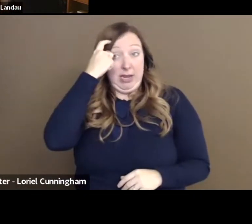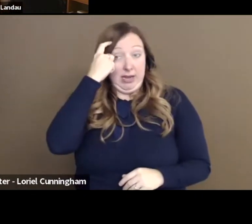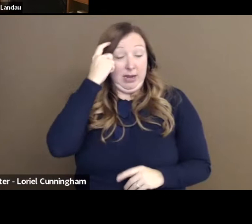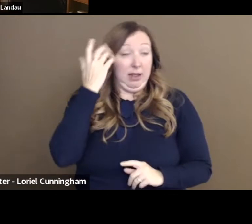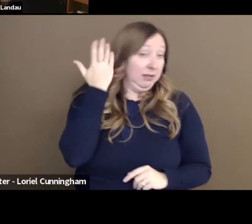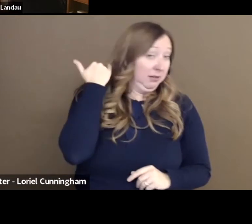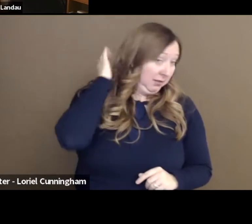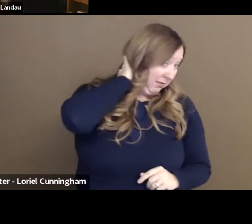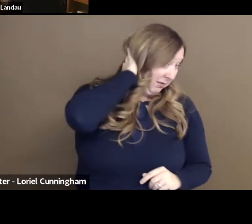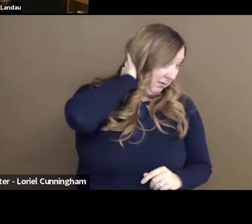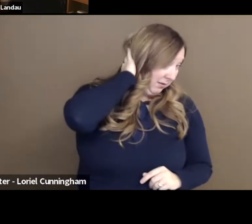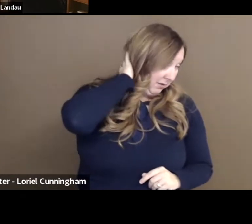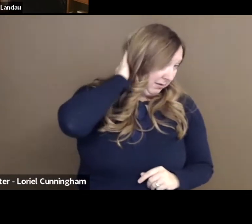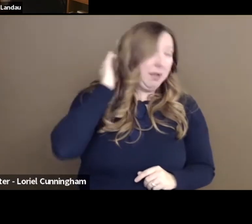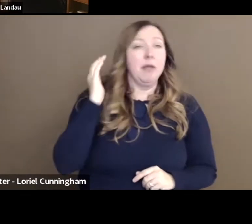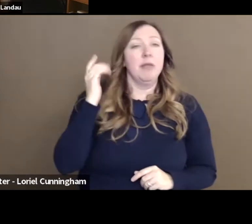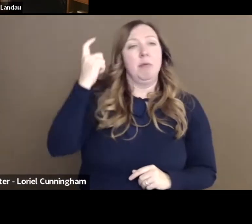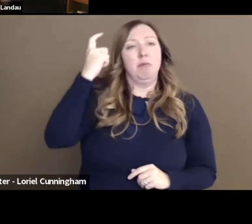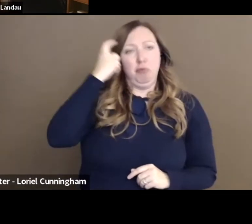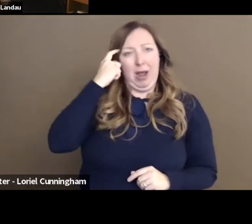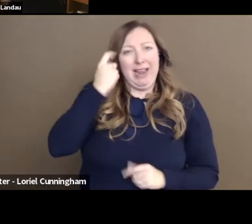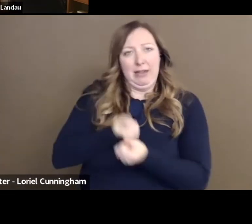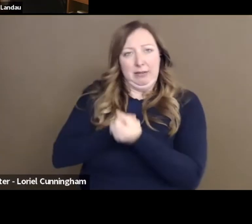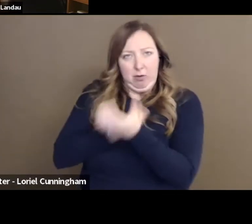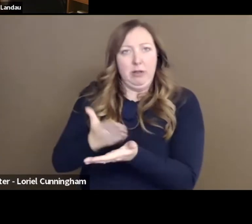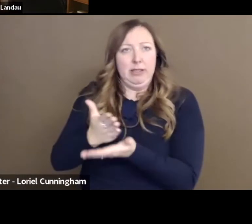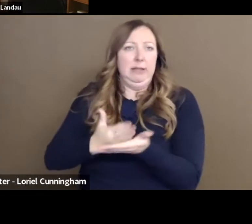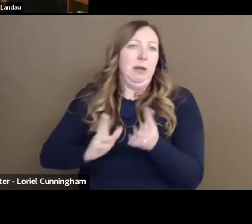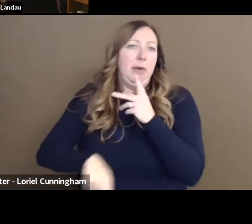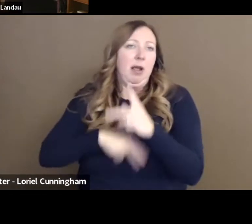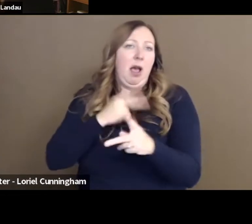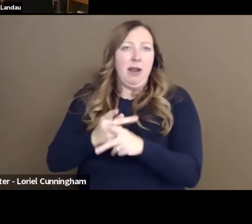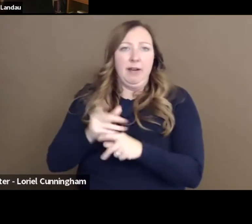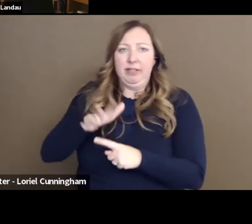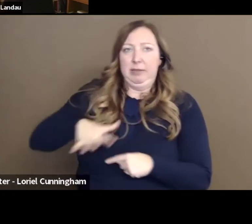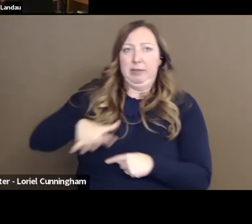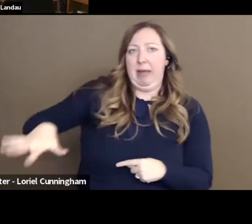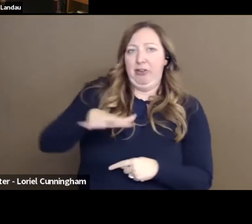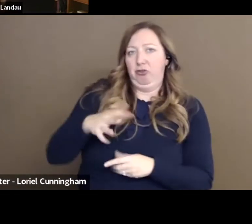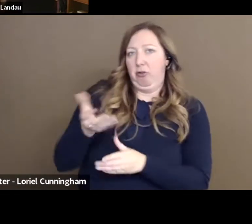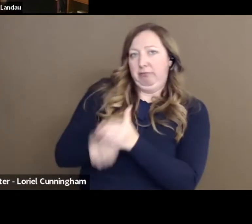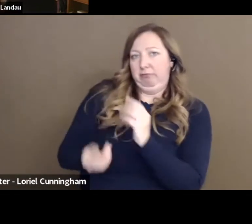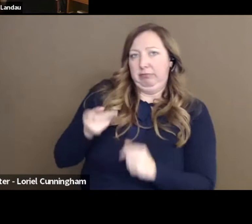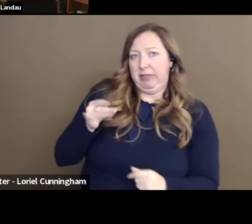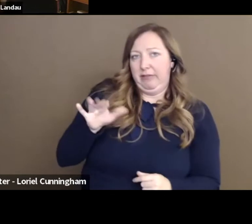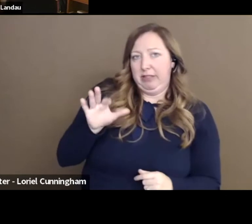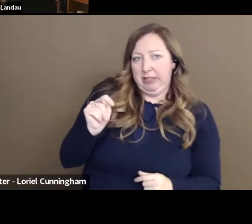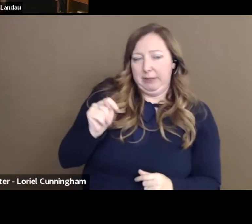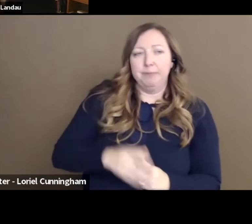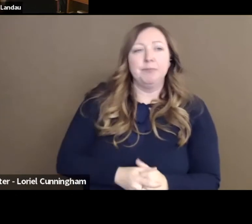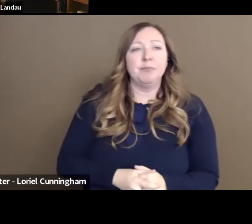kind of a a spatial deficit the genes deleted in williams syndrome